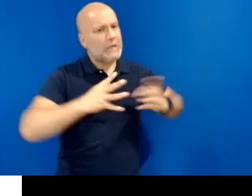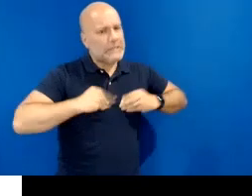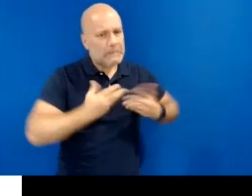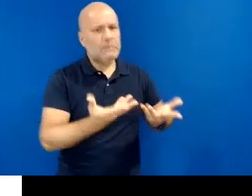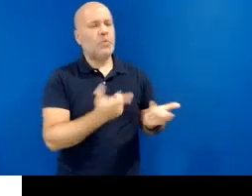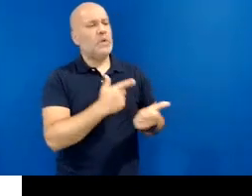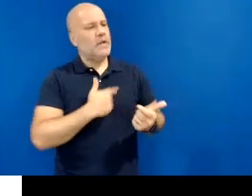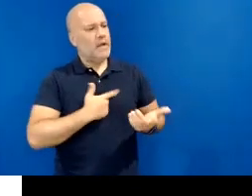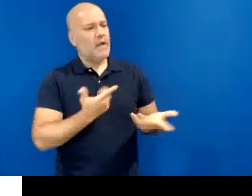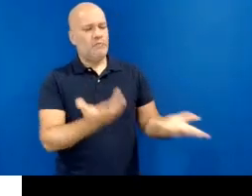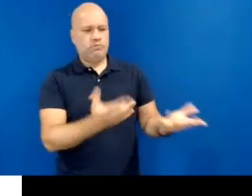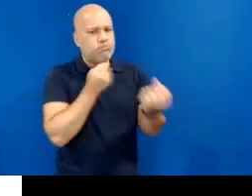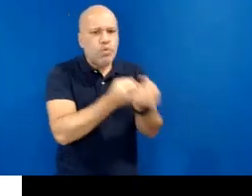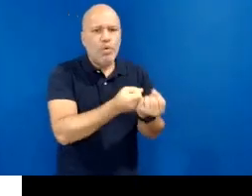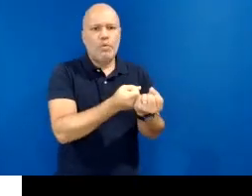and affirming with equity, right?